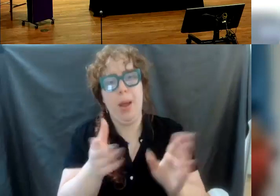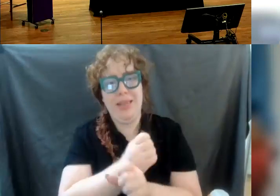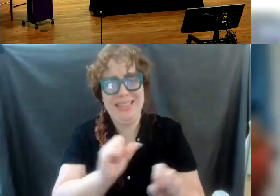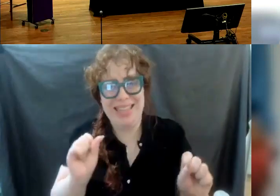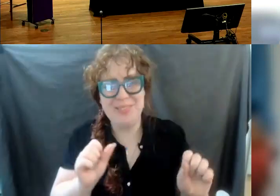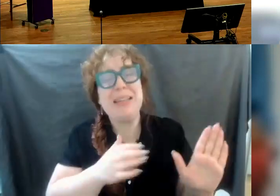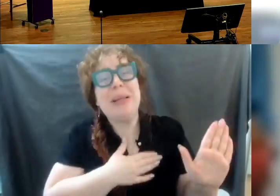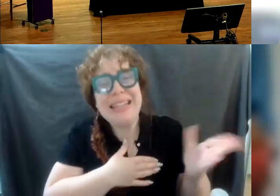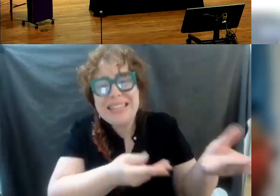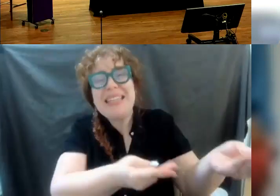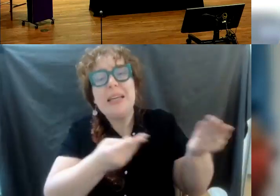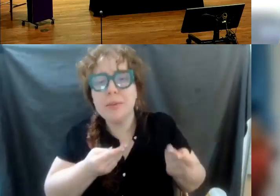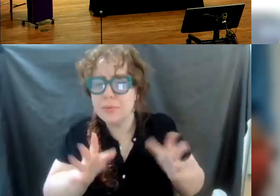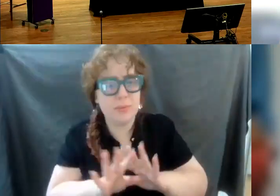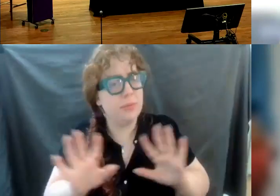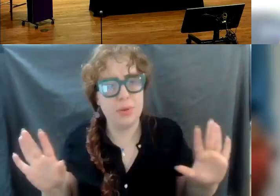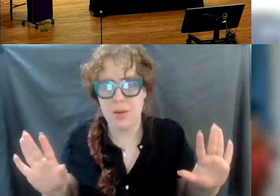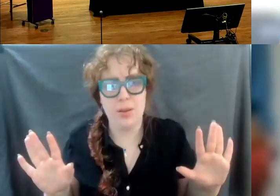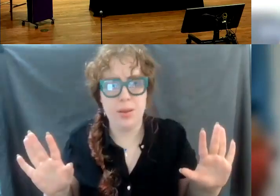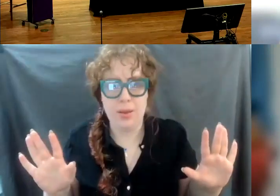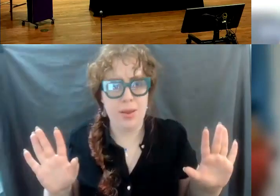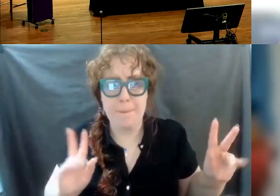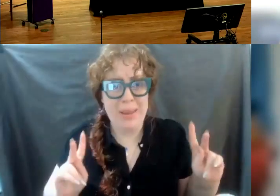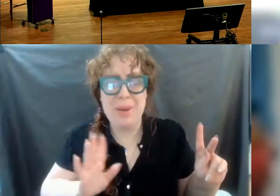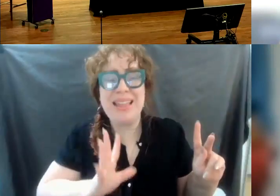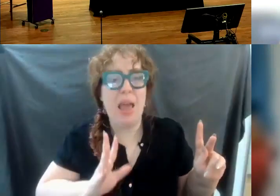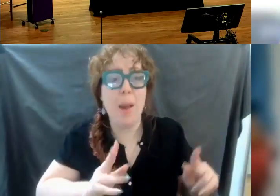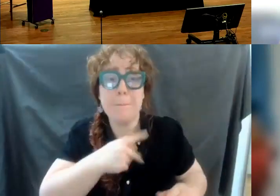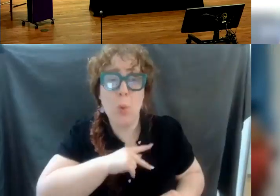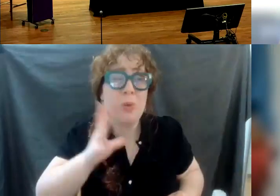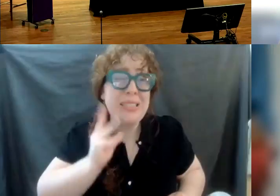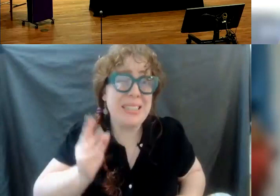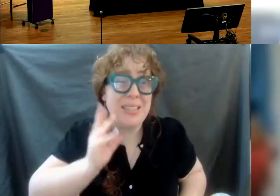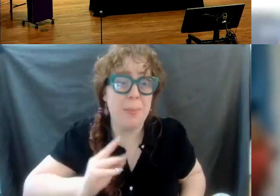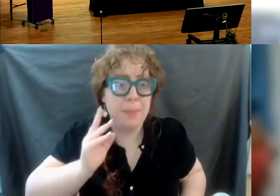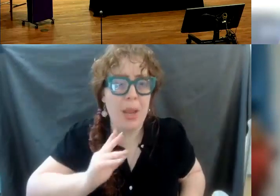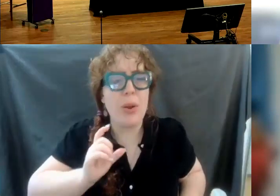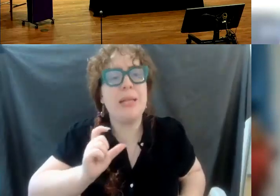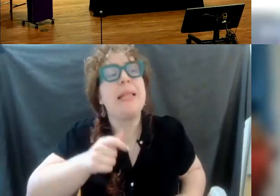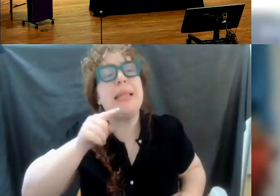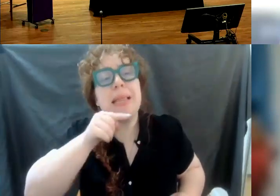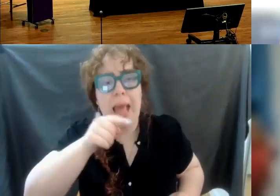We need to be to people. People with lived experience needs to be the ones that's making the decisions. We need to be involved.